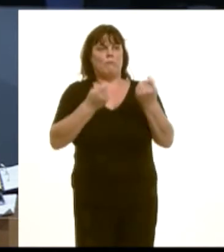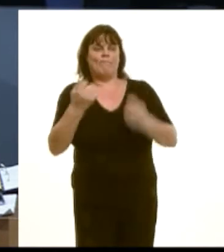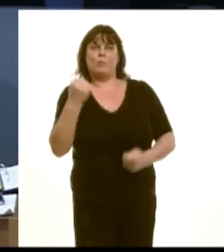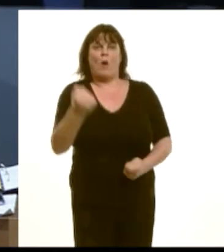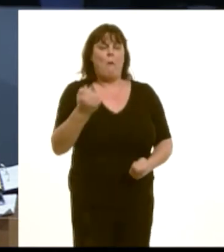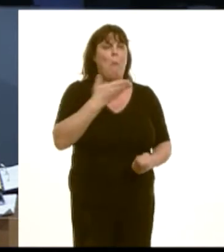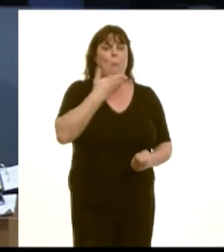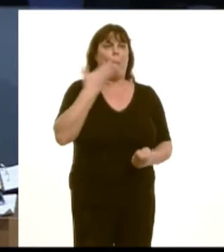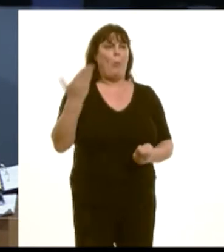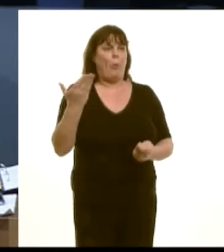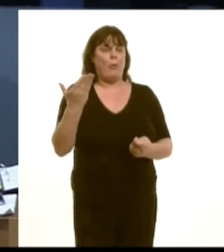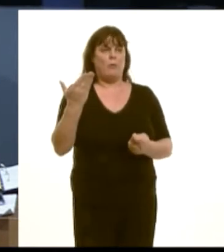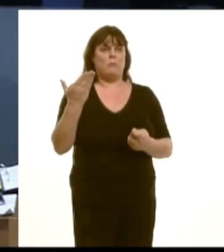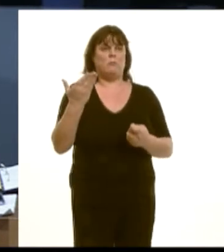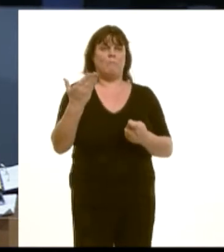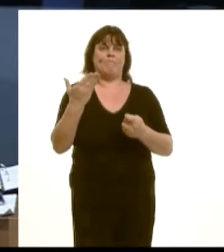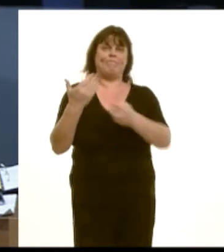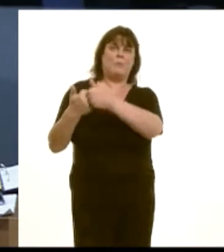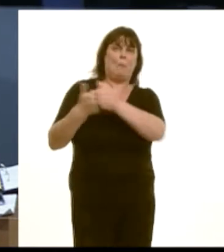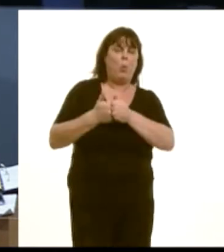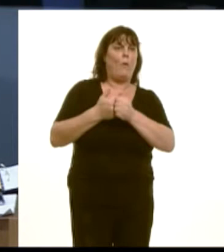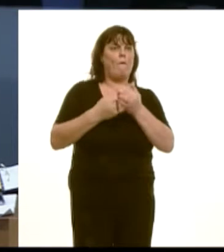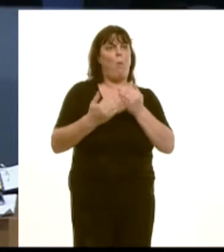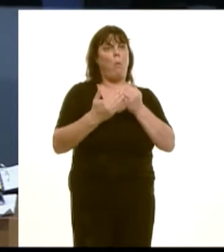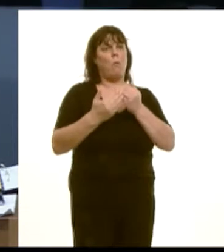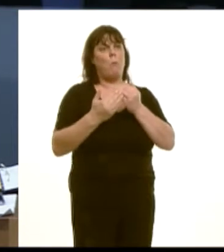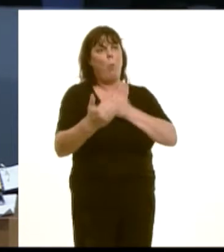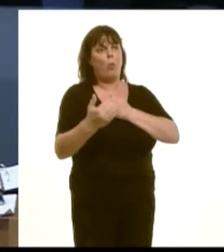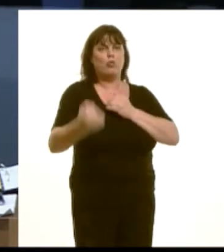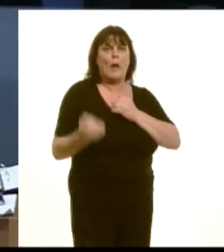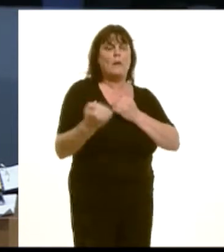this afternoon, will you confirm that the Welsh Government will provide a target for